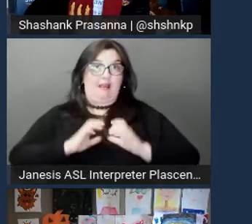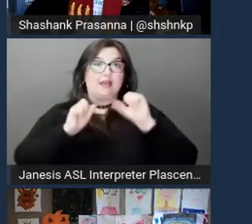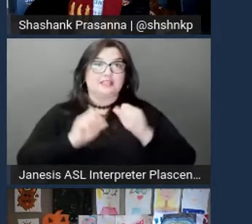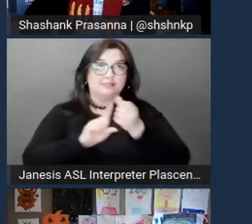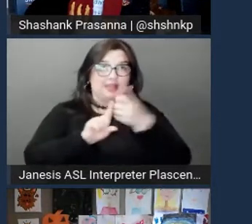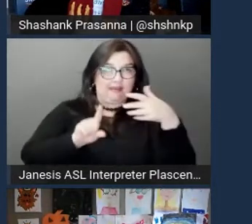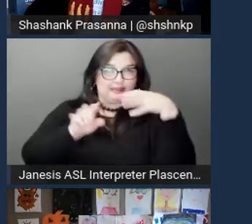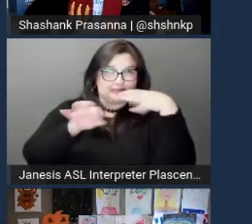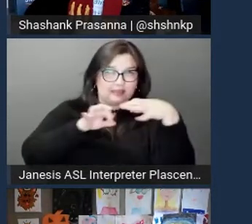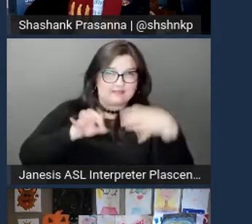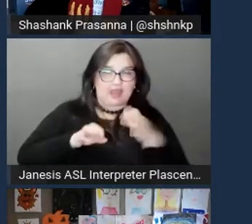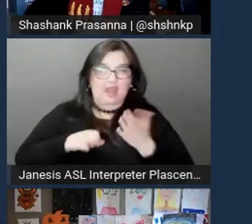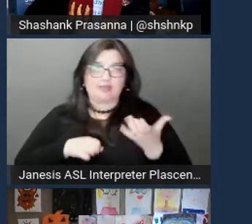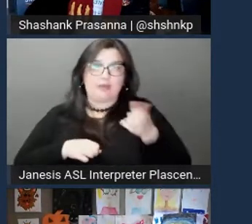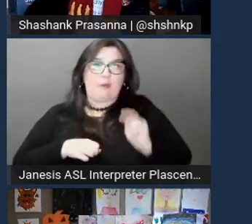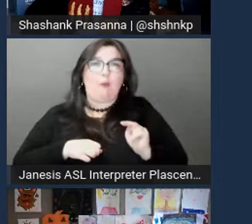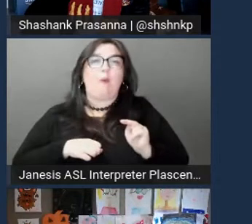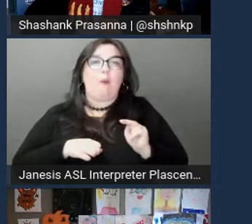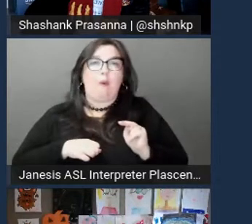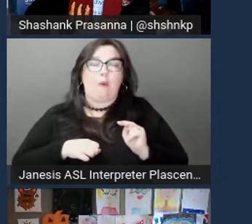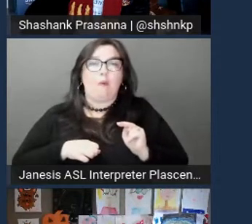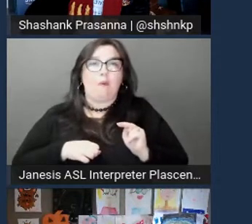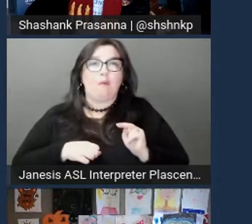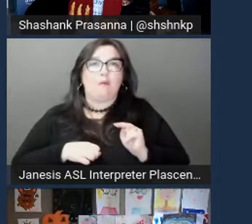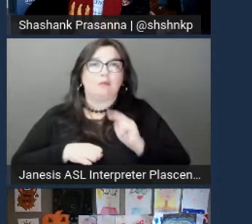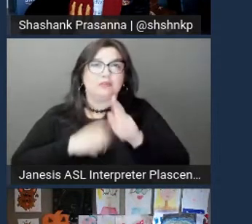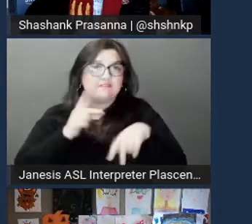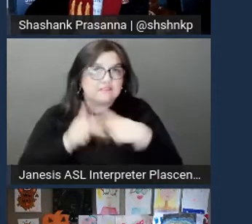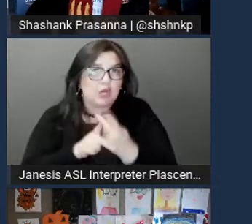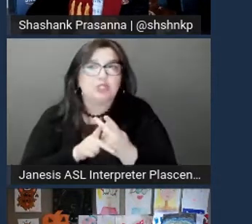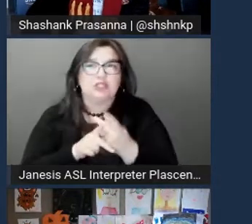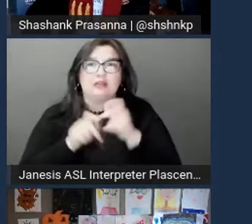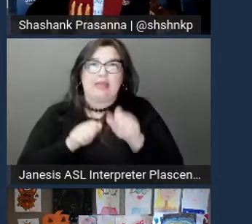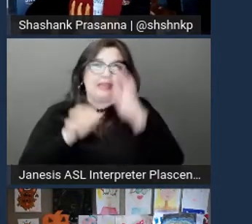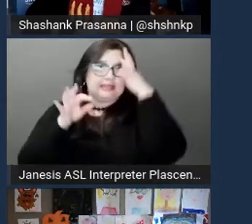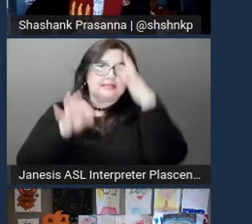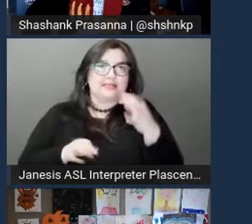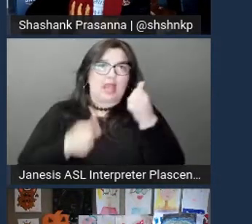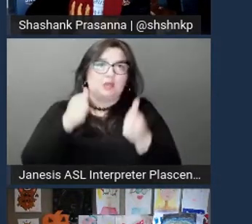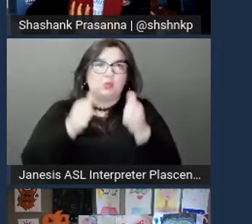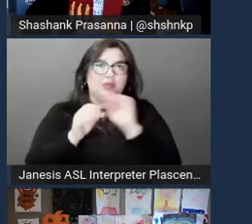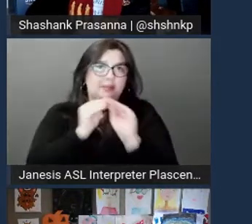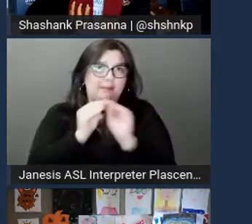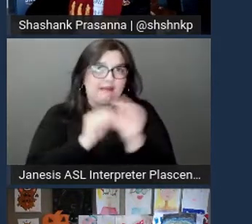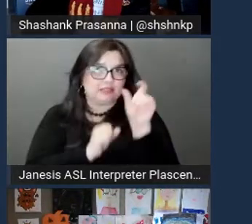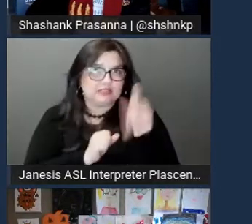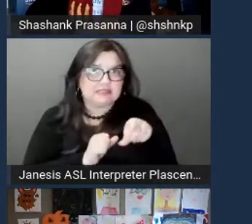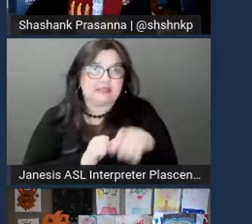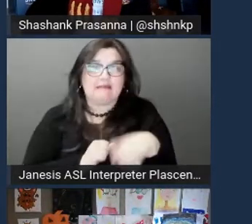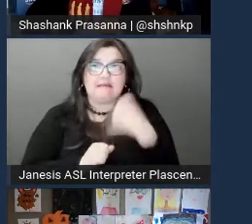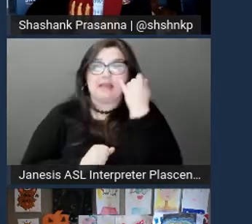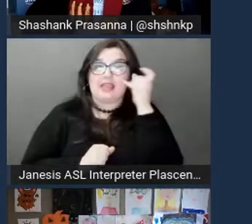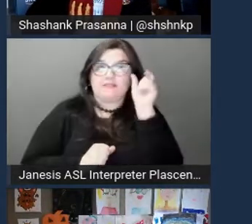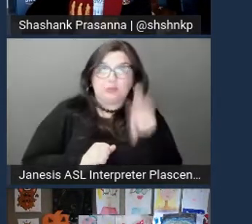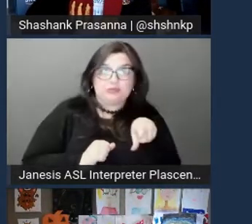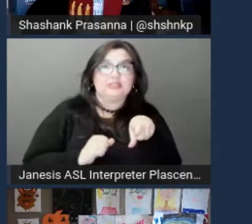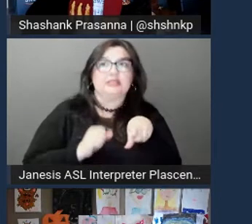and to decide which purchase to build there. So if you need the same purchases in RDS Oracle, that's fine.